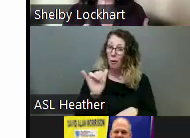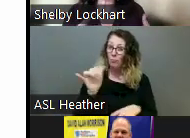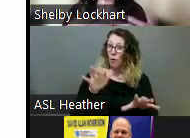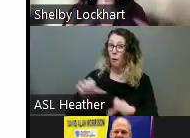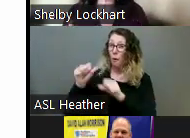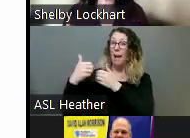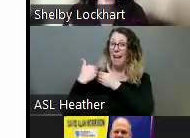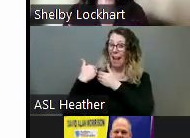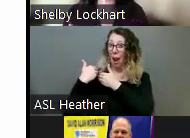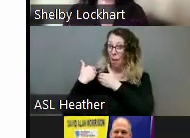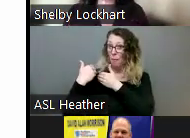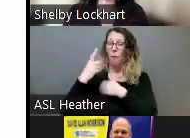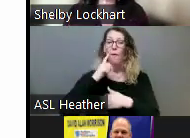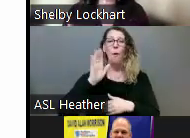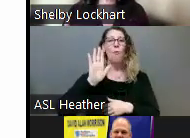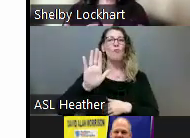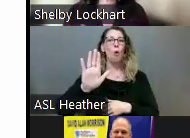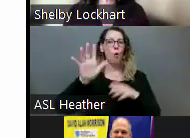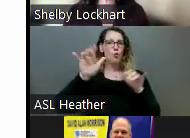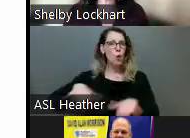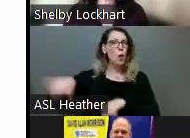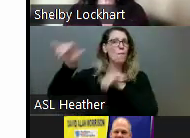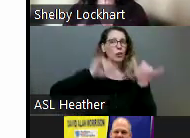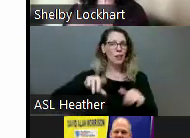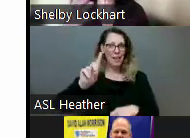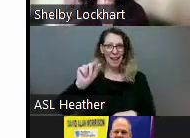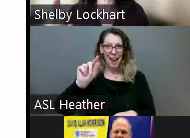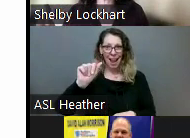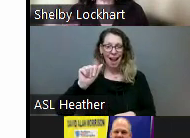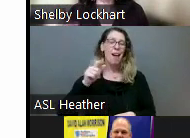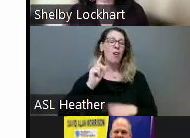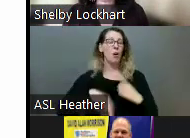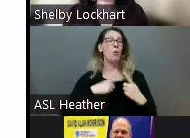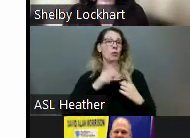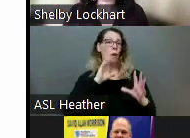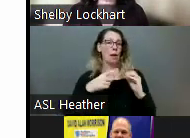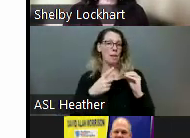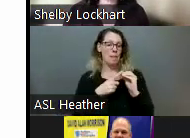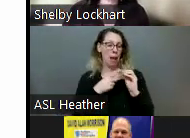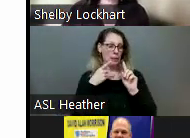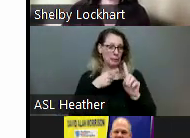at your universal data. They hold you accountable when you start talking about individual kids or